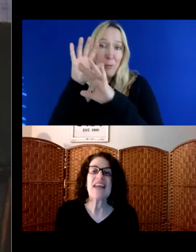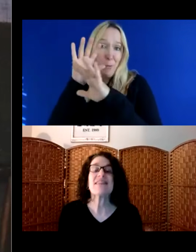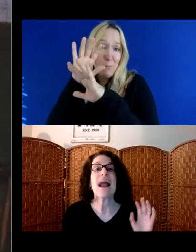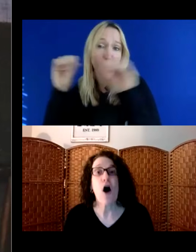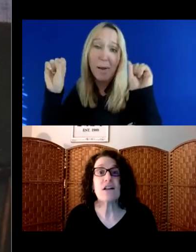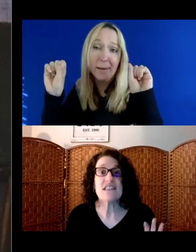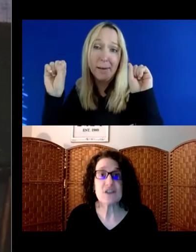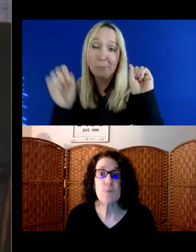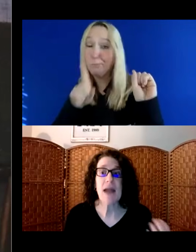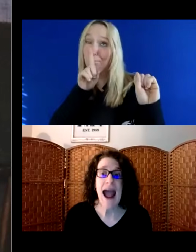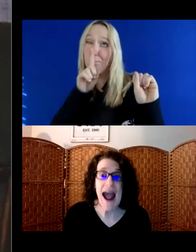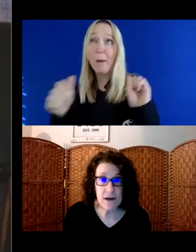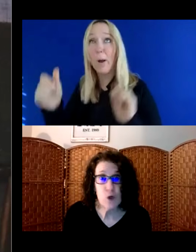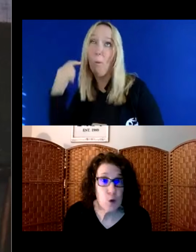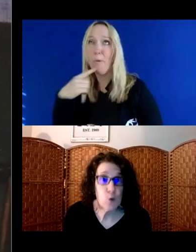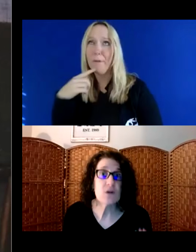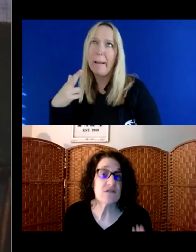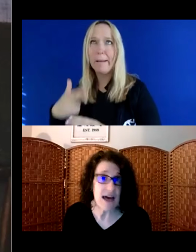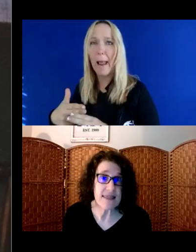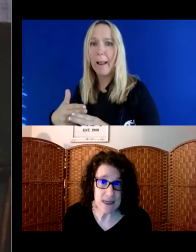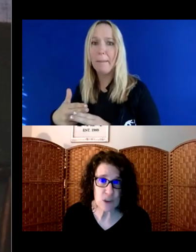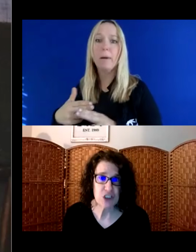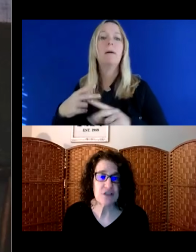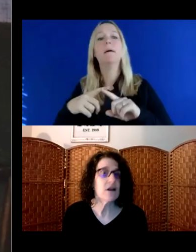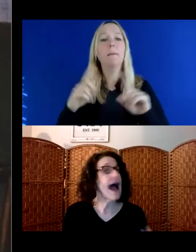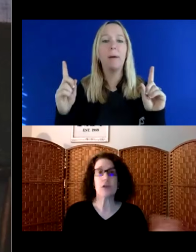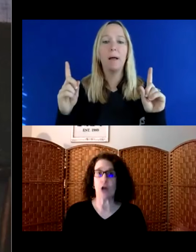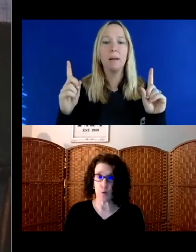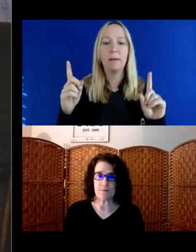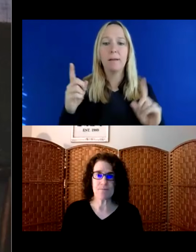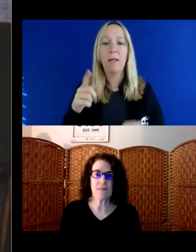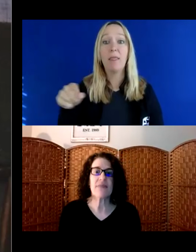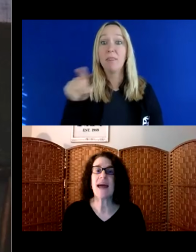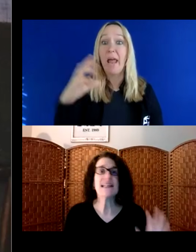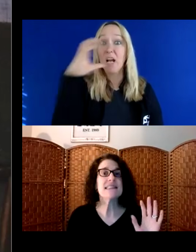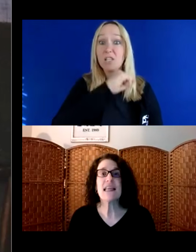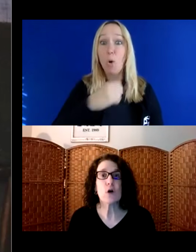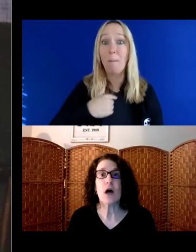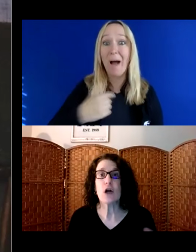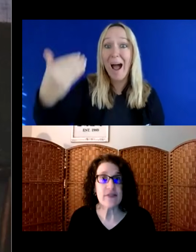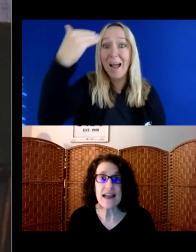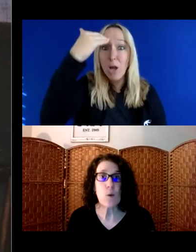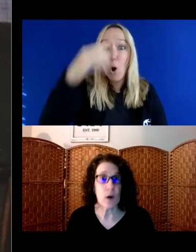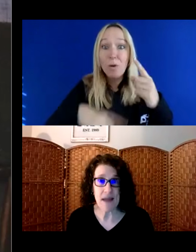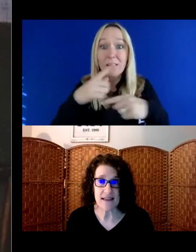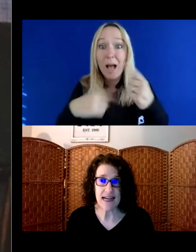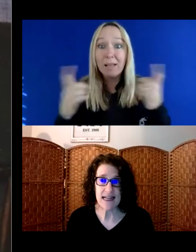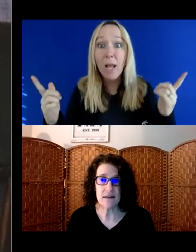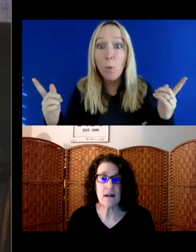they all assumed I knew sign language. I don't. That is neither a good thing or a bad thing.